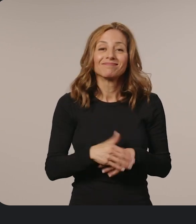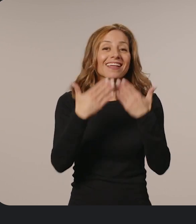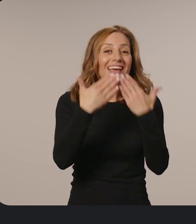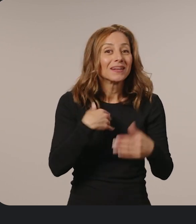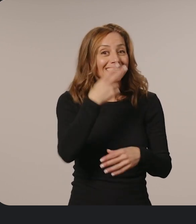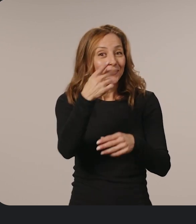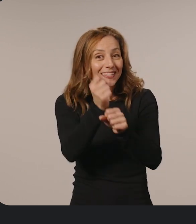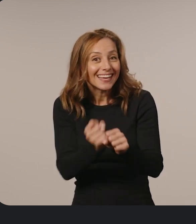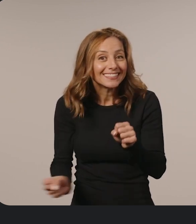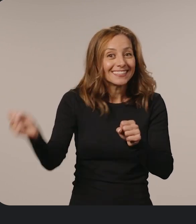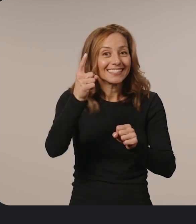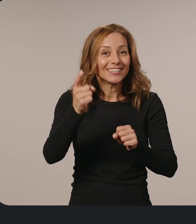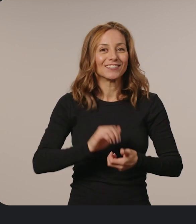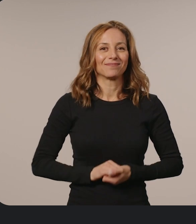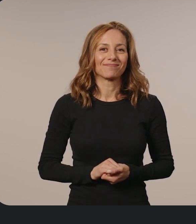Thanks and we'll see you next year.